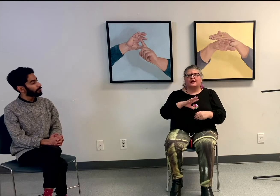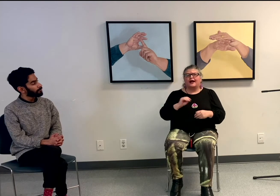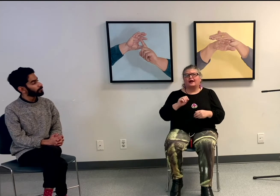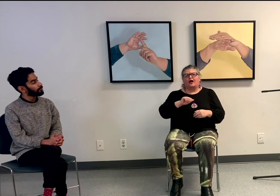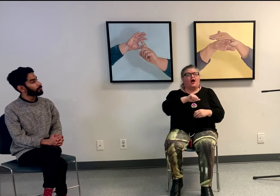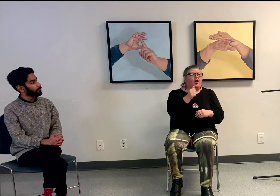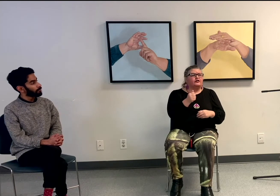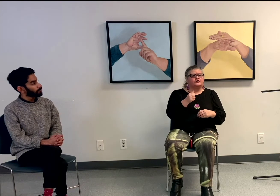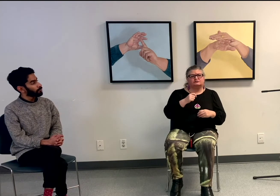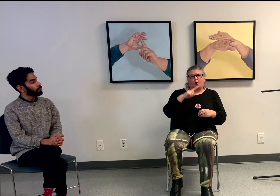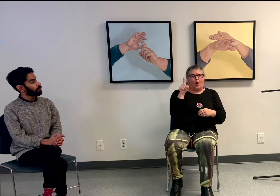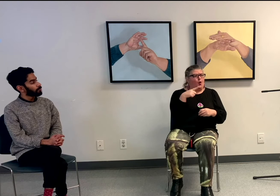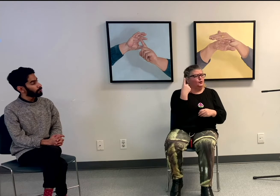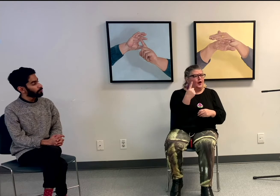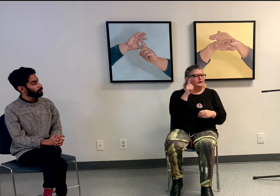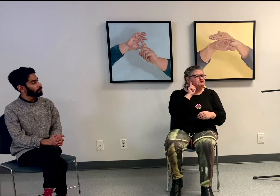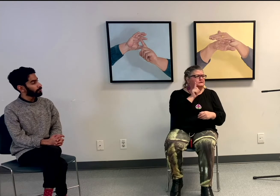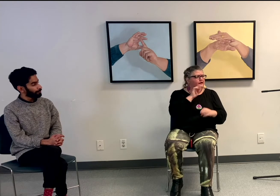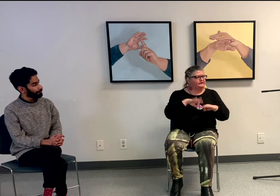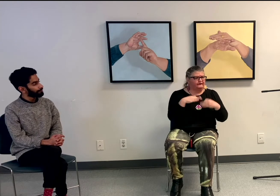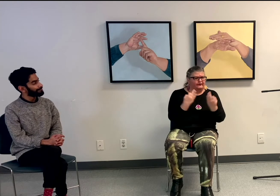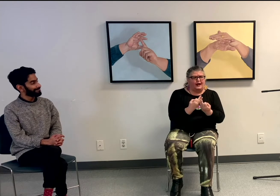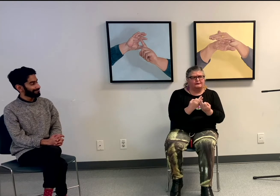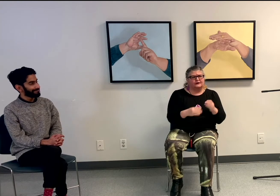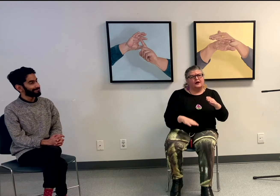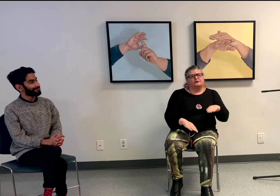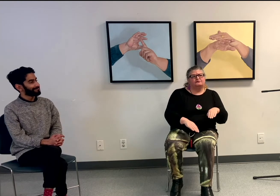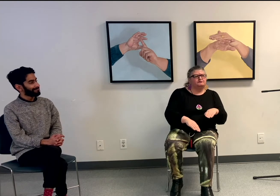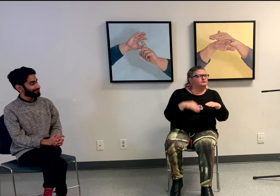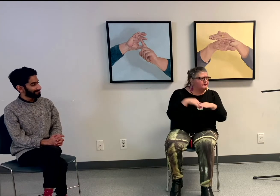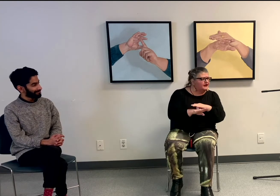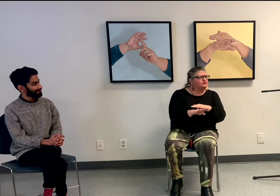some intergenerational deaf families and some deaf people are the only deaf